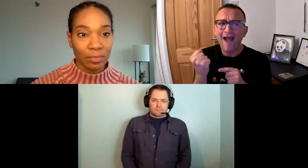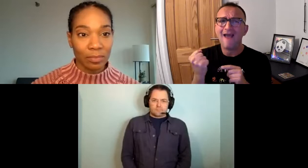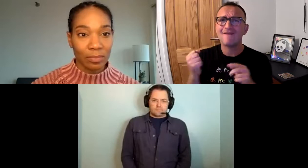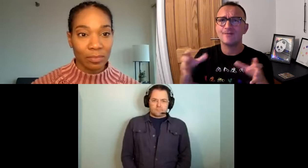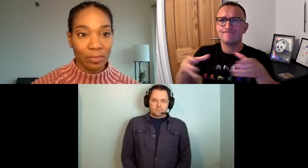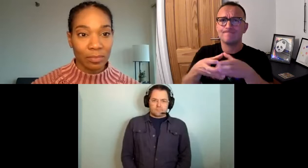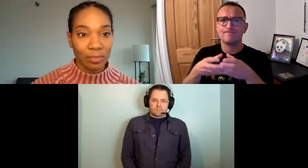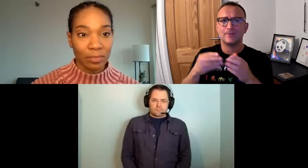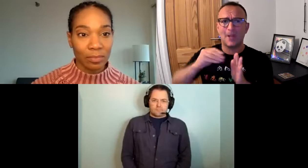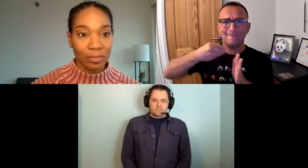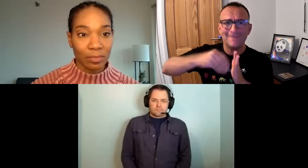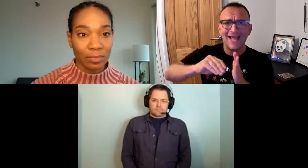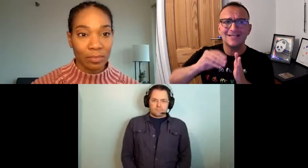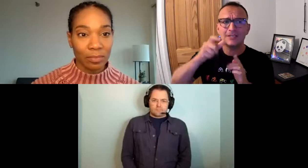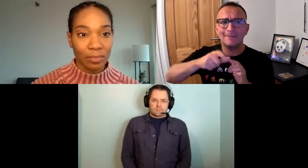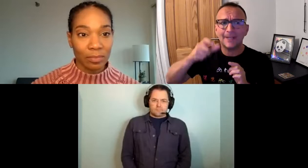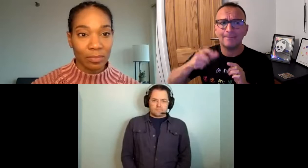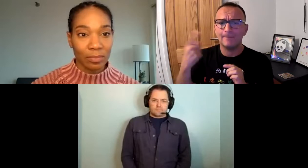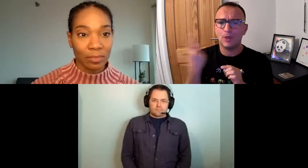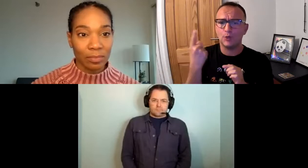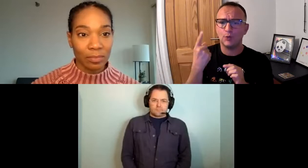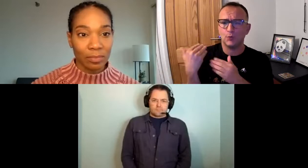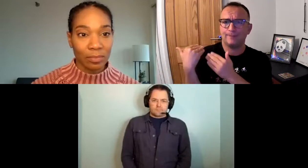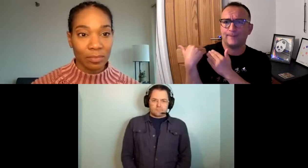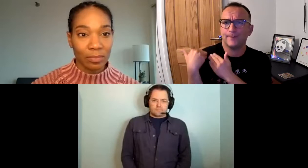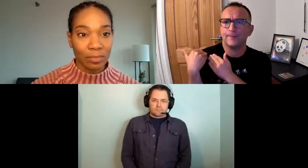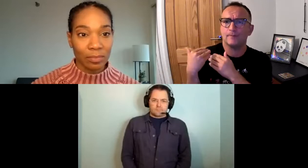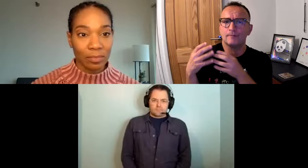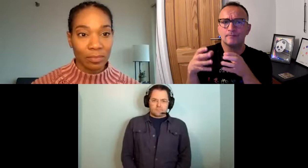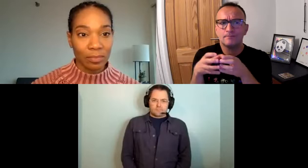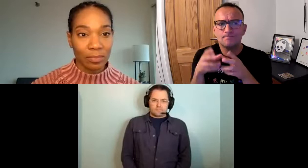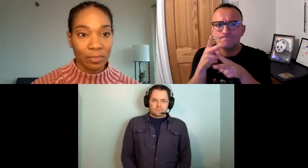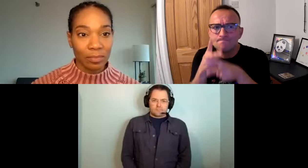think the question is there are some people that seem